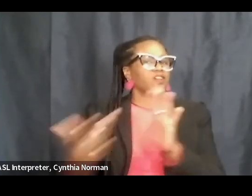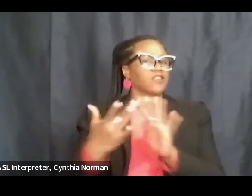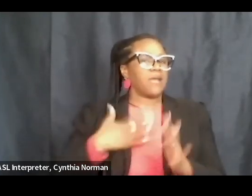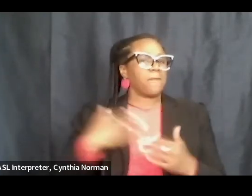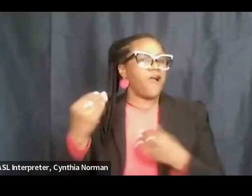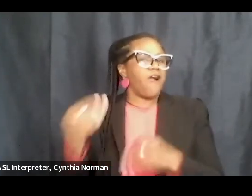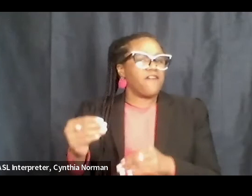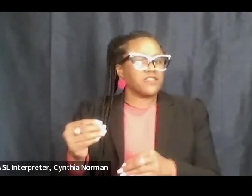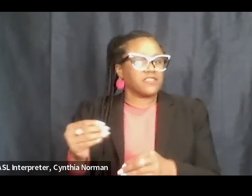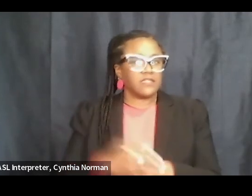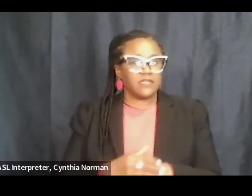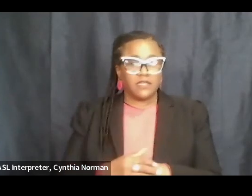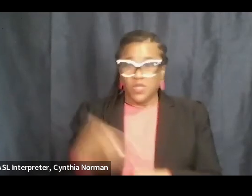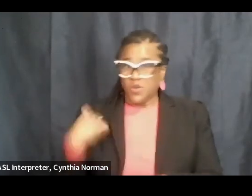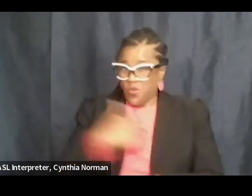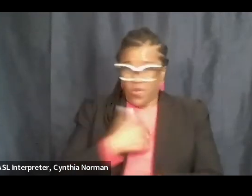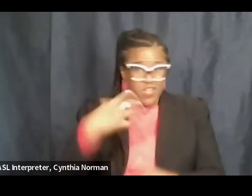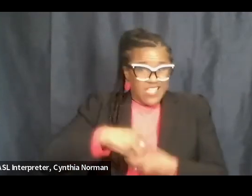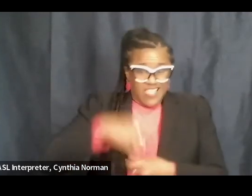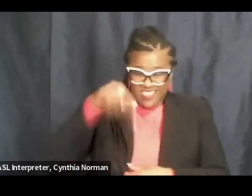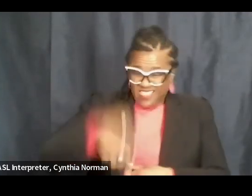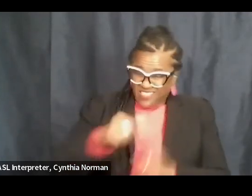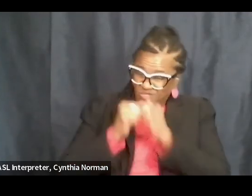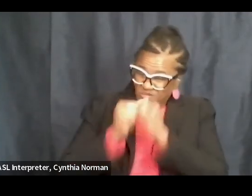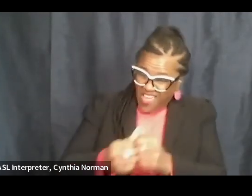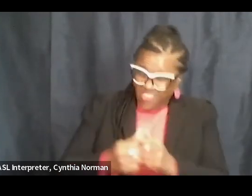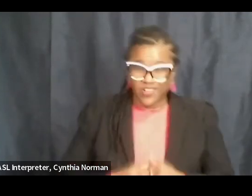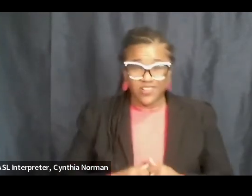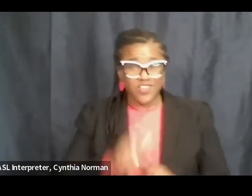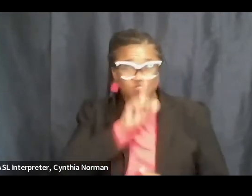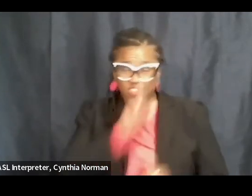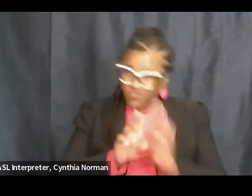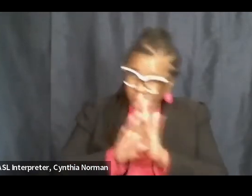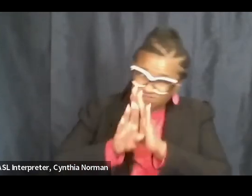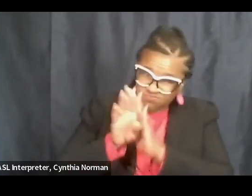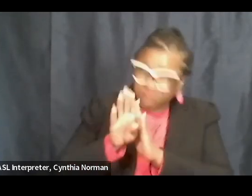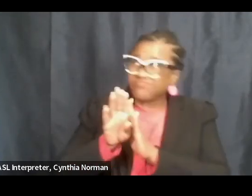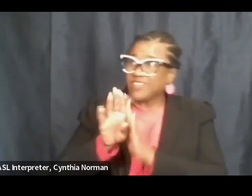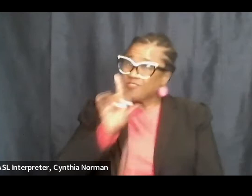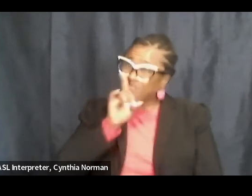We're in this together. And the more we can collaborate and push members and educate members of staff